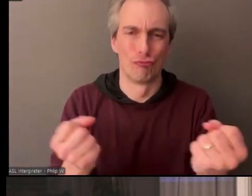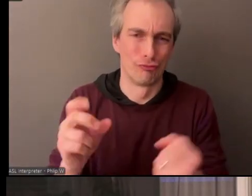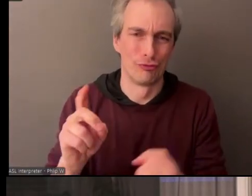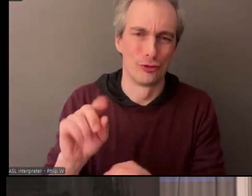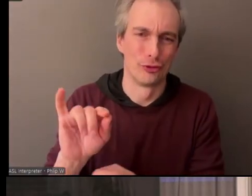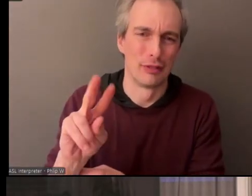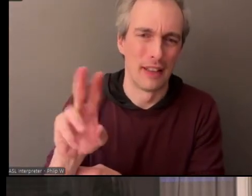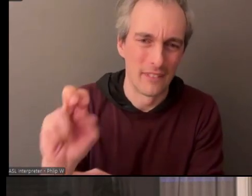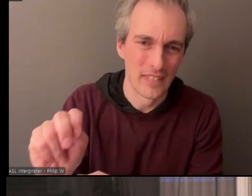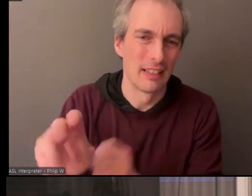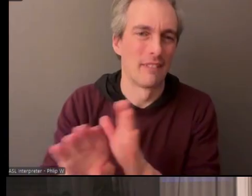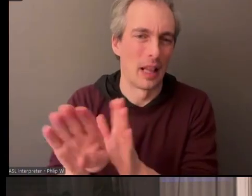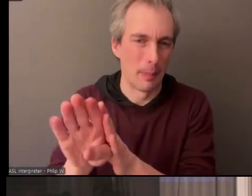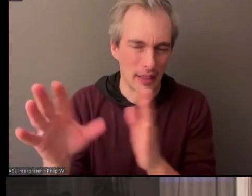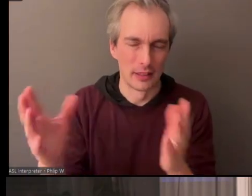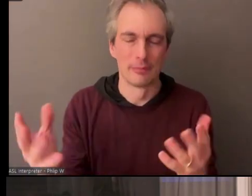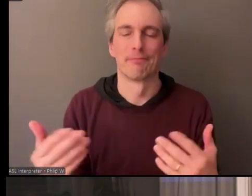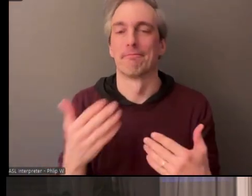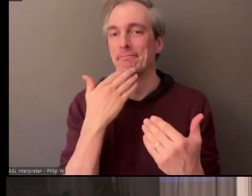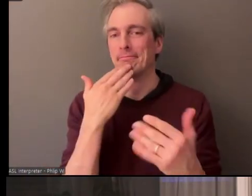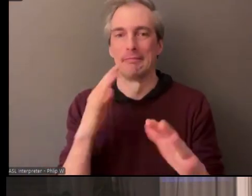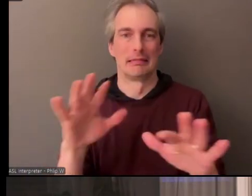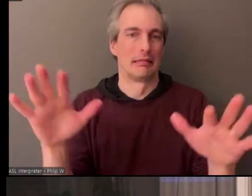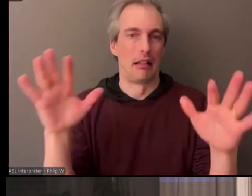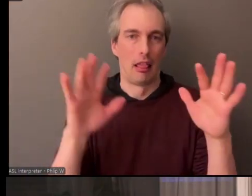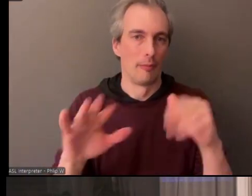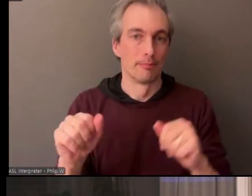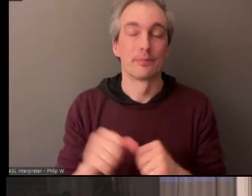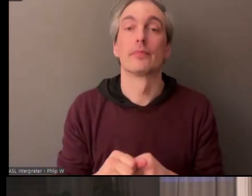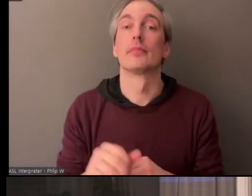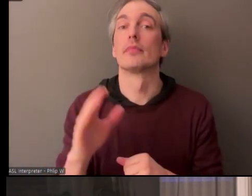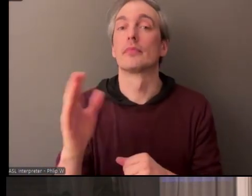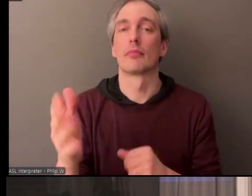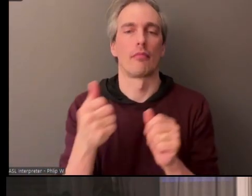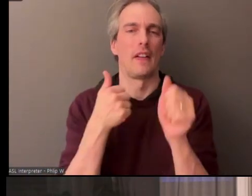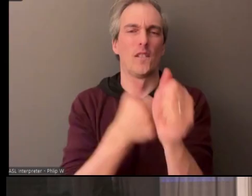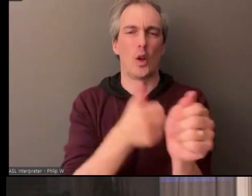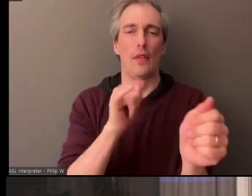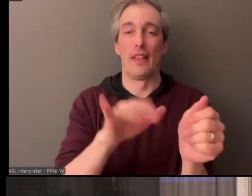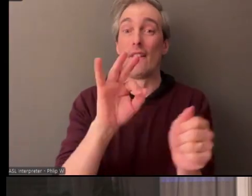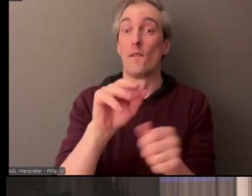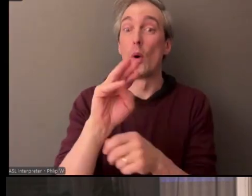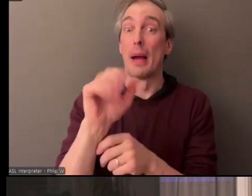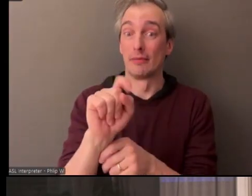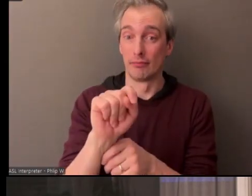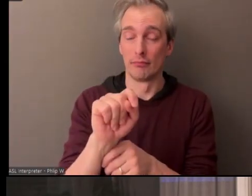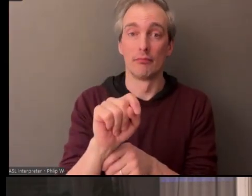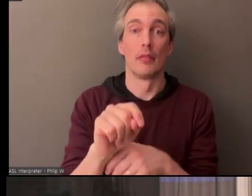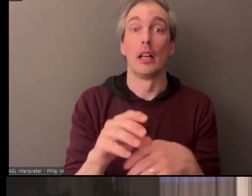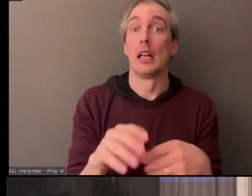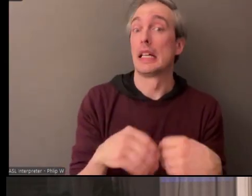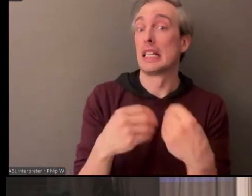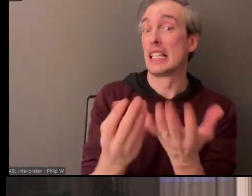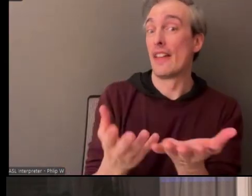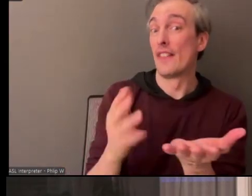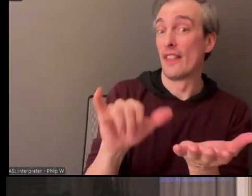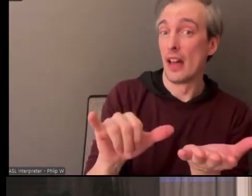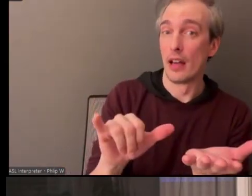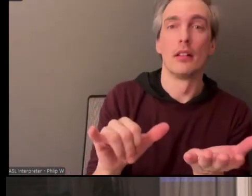they follow this format. Something is true. When I do some thing, then this other thing happens.